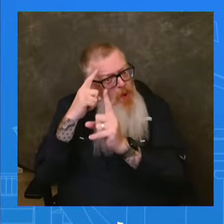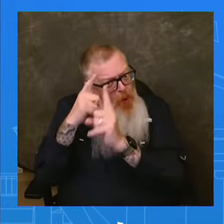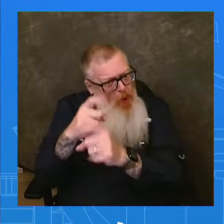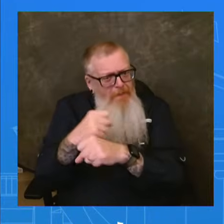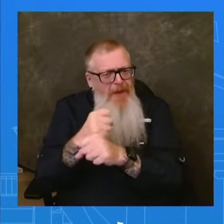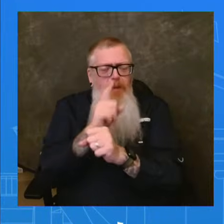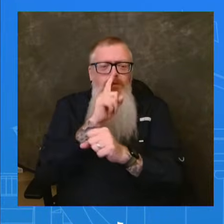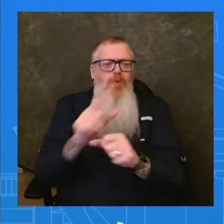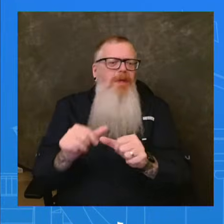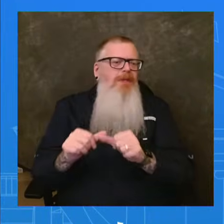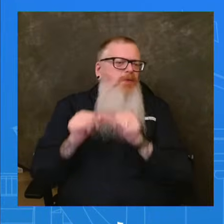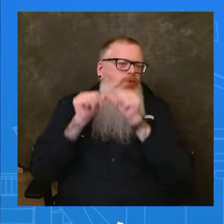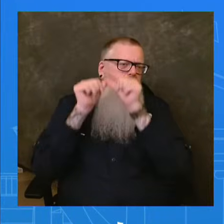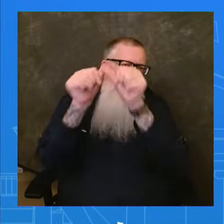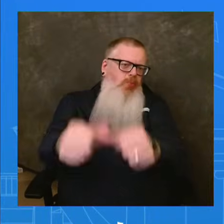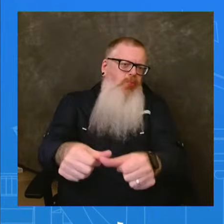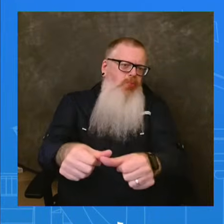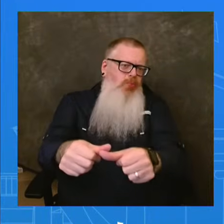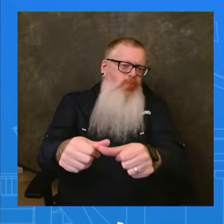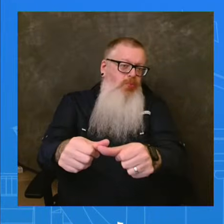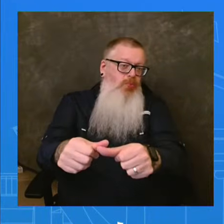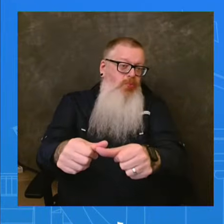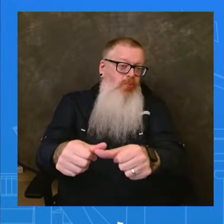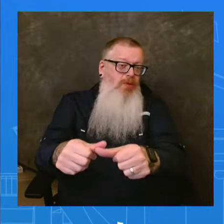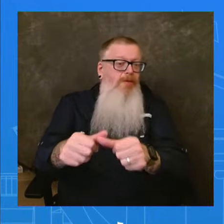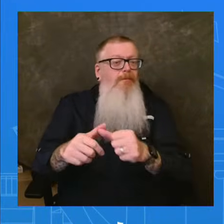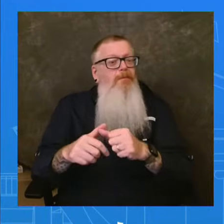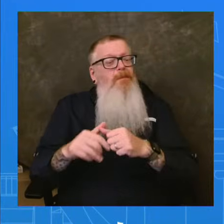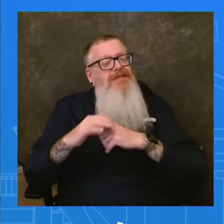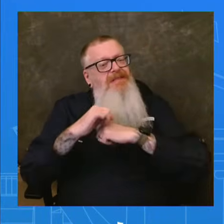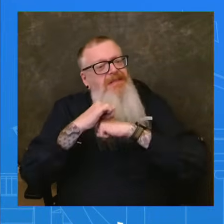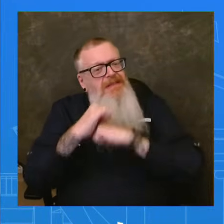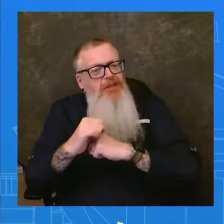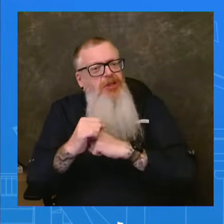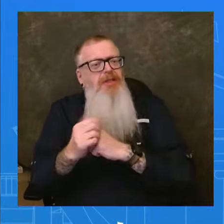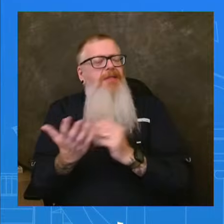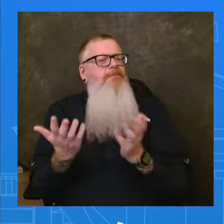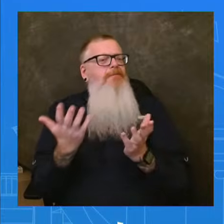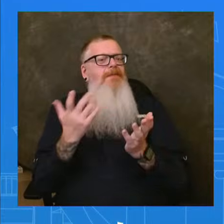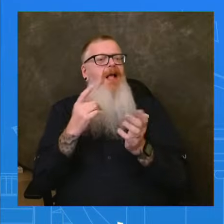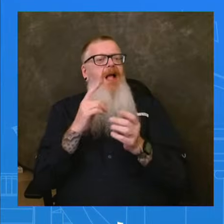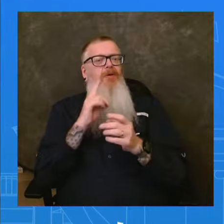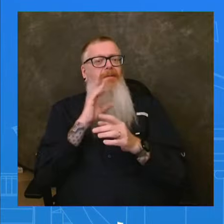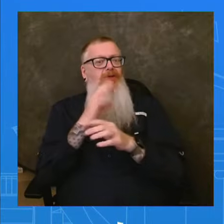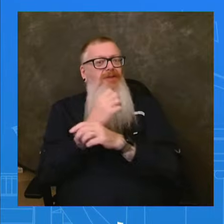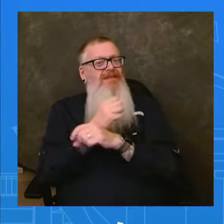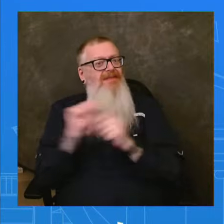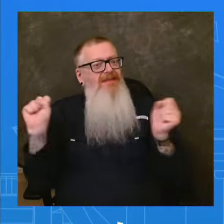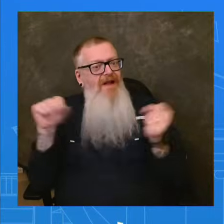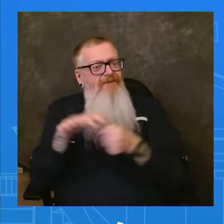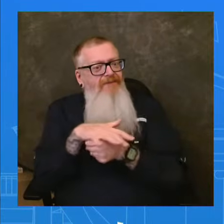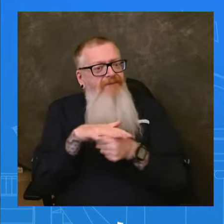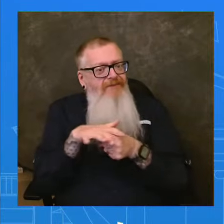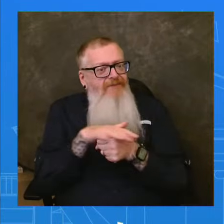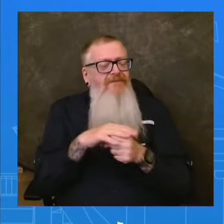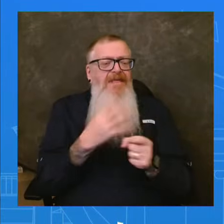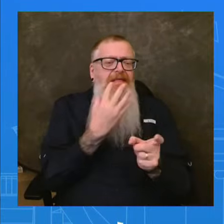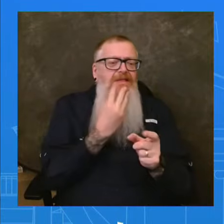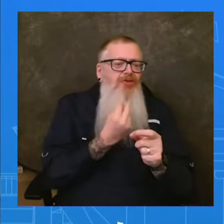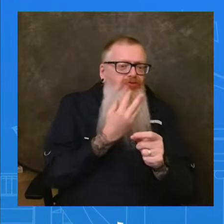when you think about security across the Israel -- Israel and Lebanon border. And so, that's what we want to see.